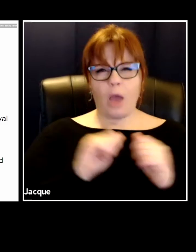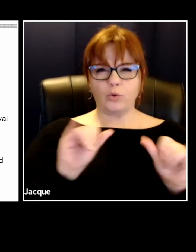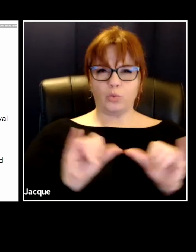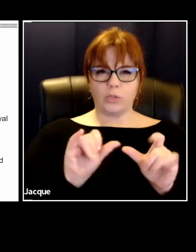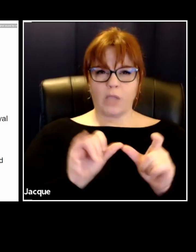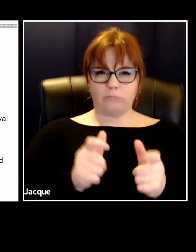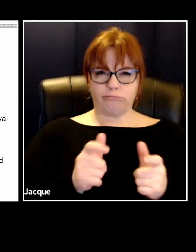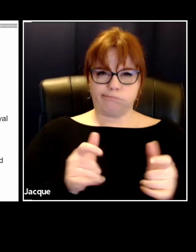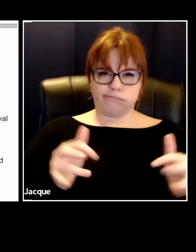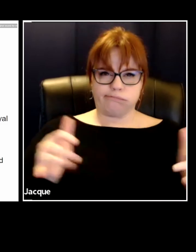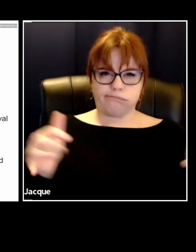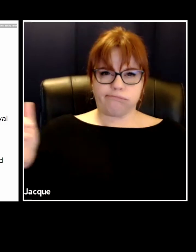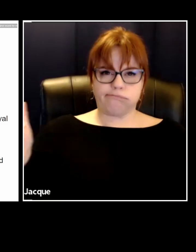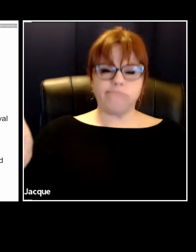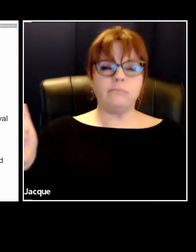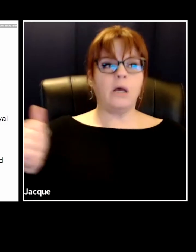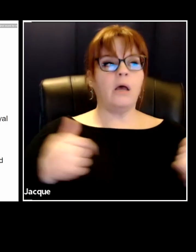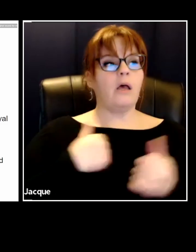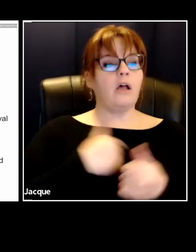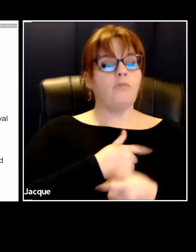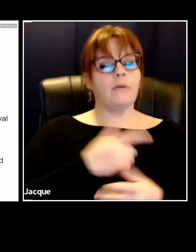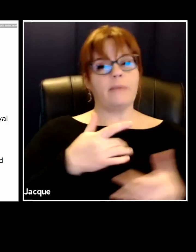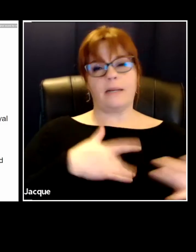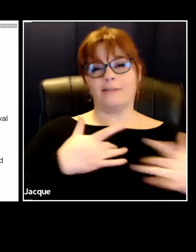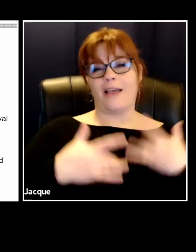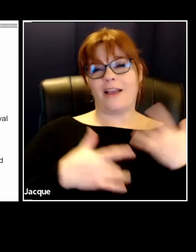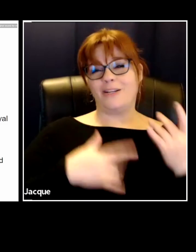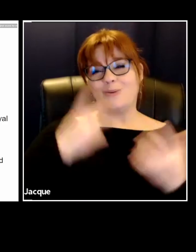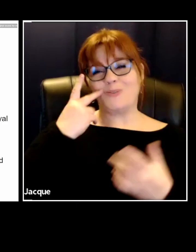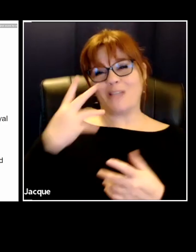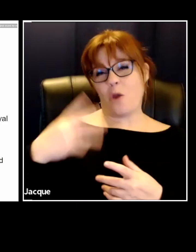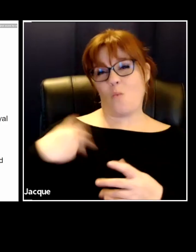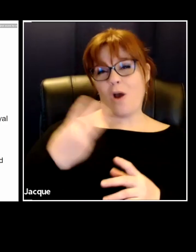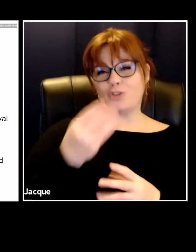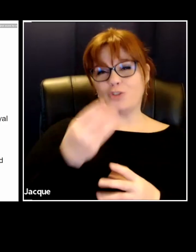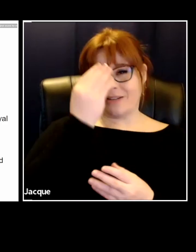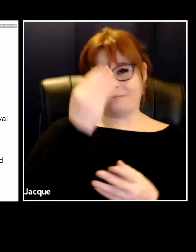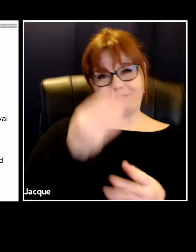been really excited to see, you know, Washington state at at the cutting edge here and we're we're